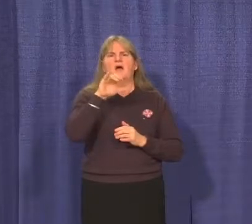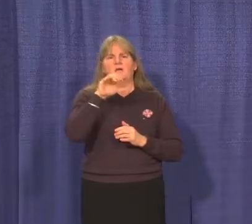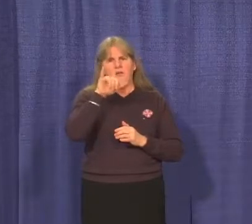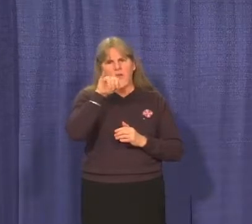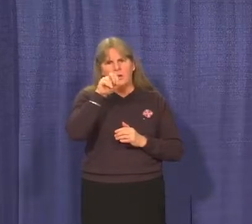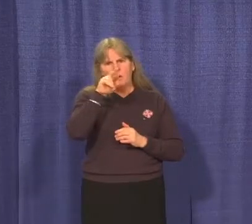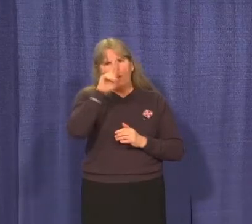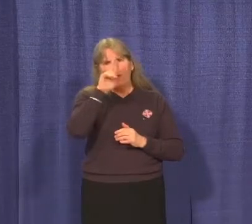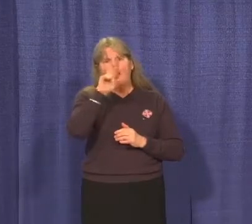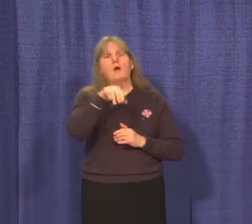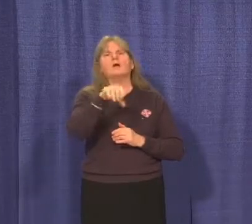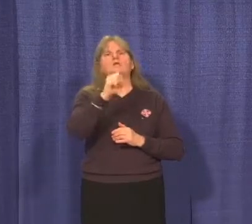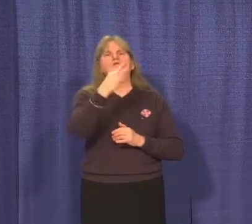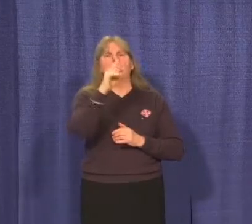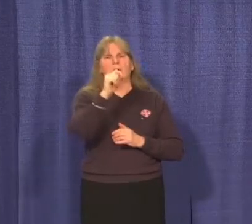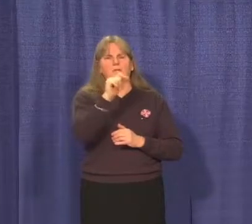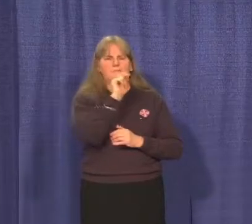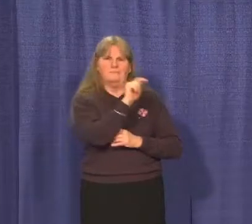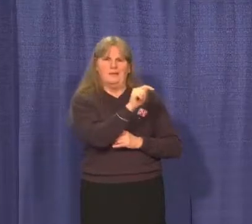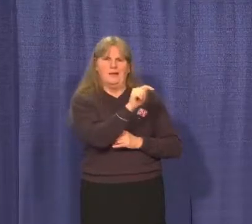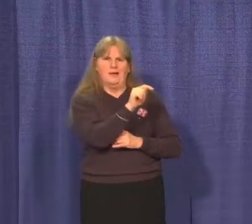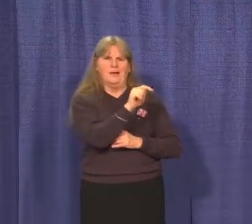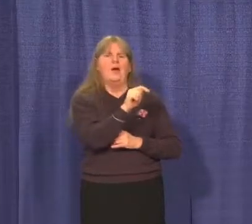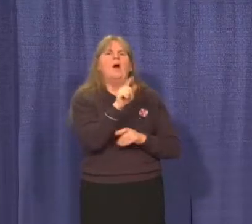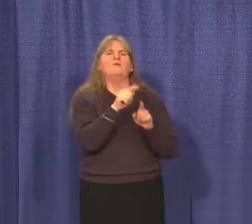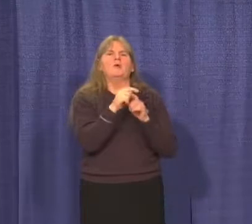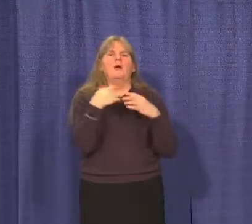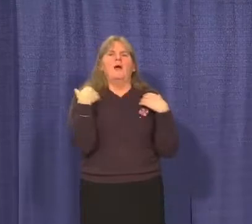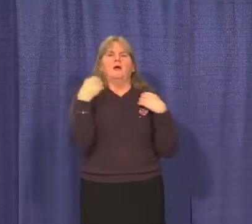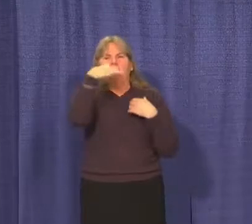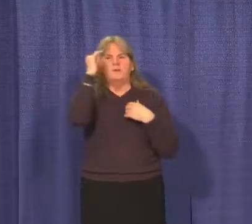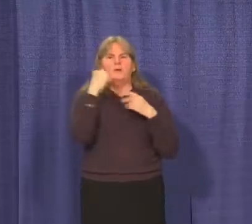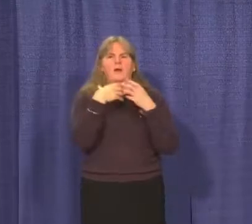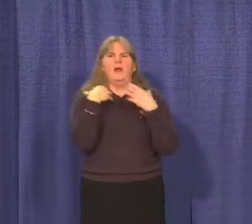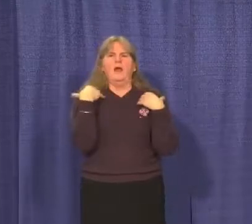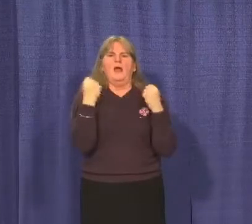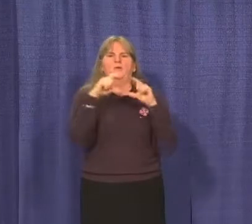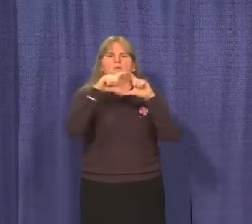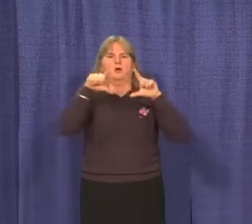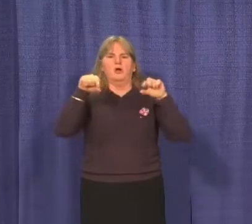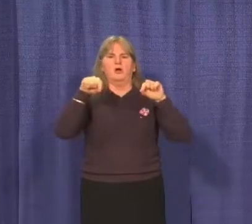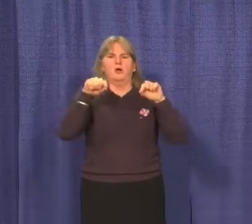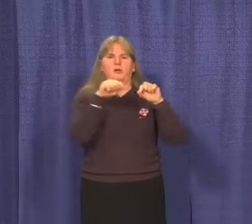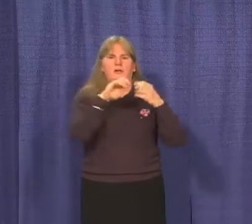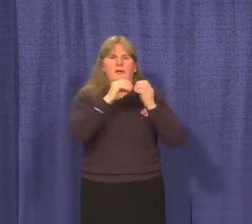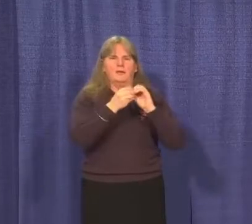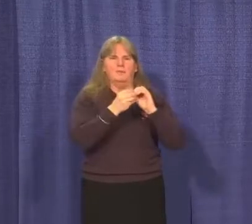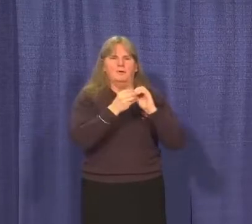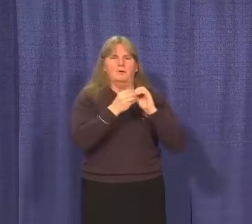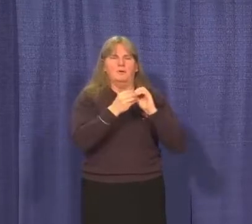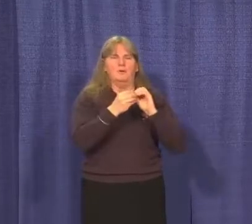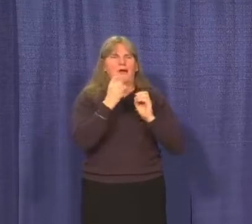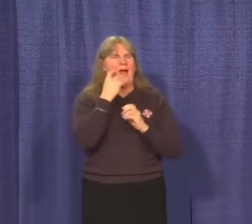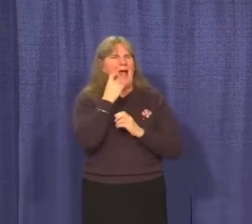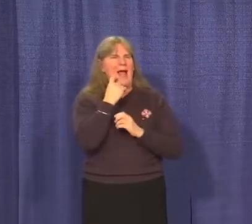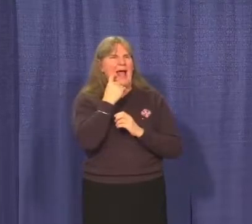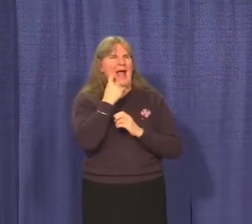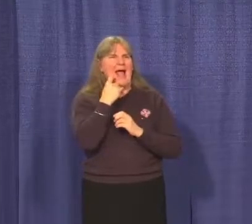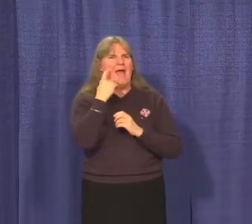COVID website now. Then you input your Yukon healthcare worker. healthcare number. If you wish to book by